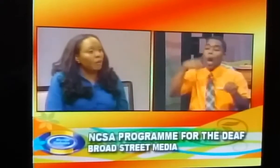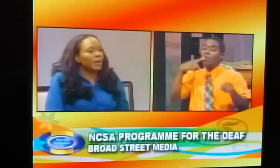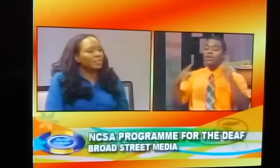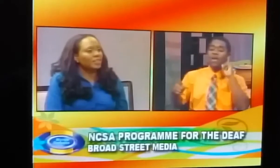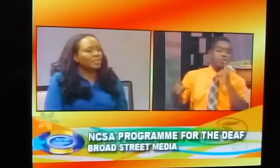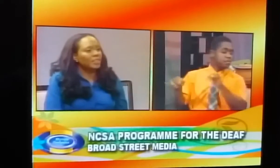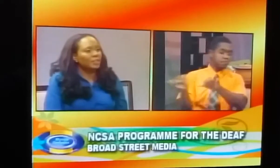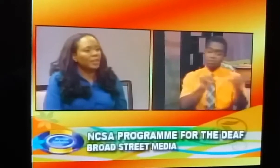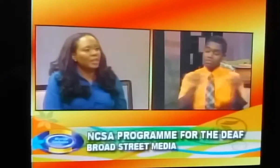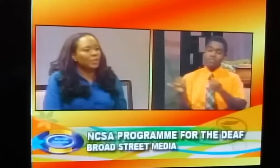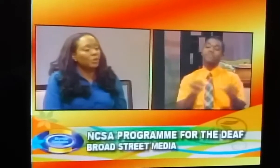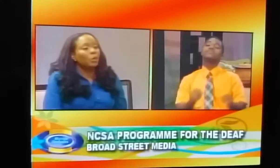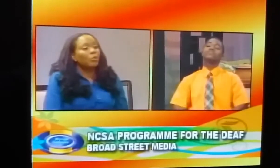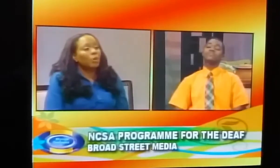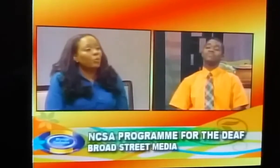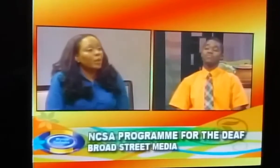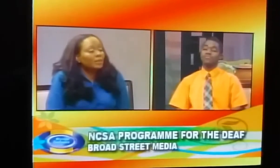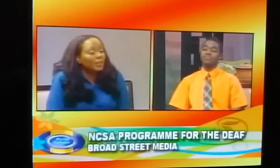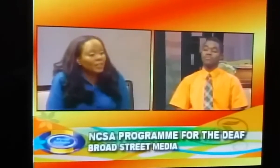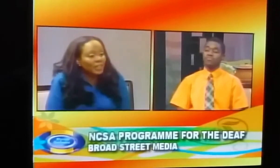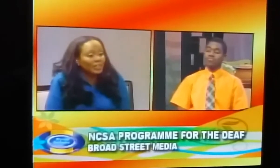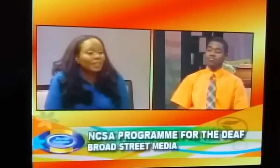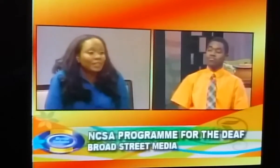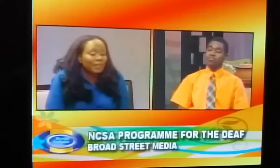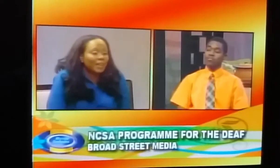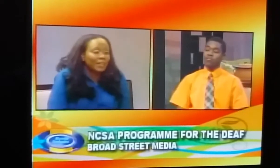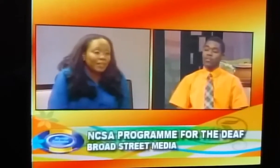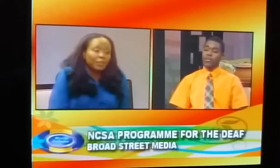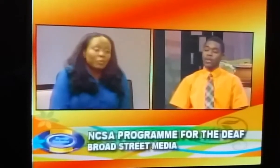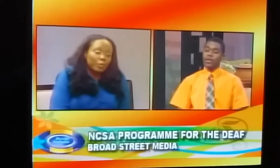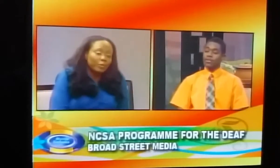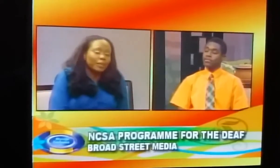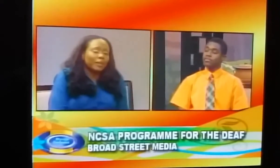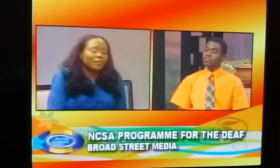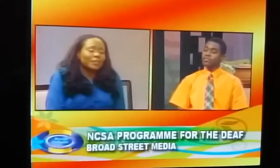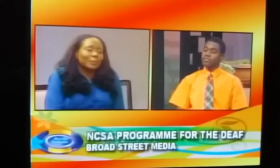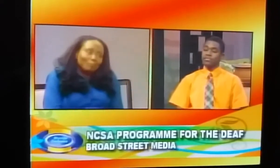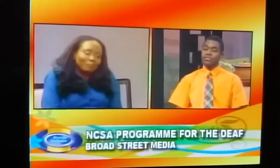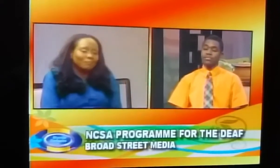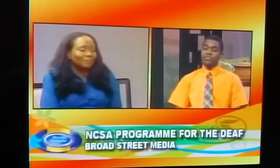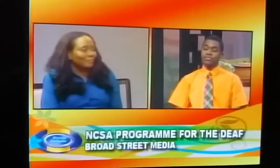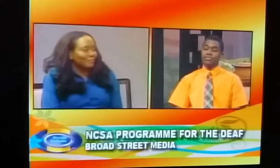continues and you know what one is outside of that that I'm hearing you really I think so I